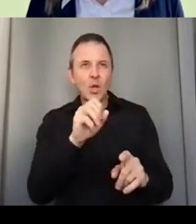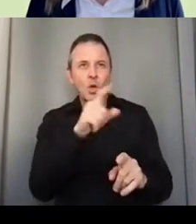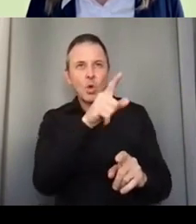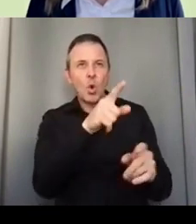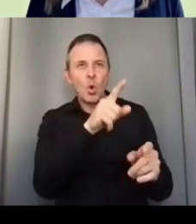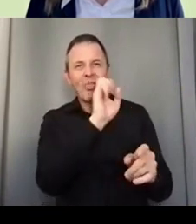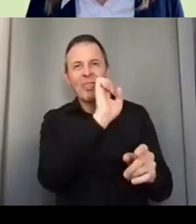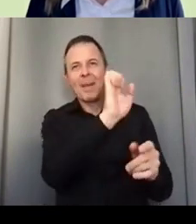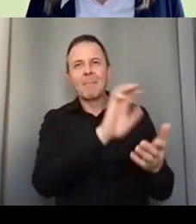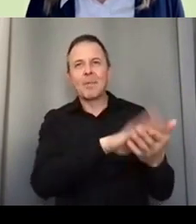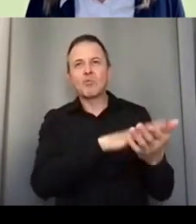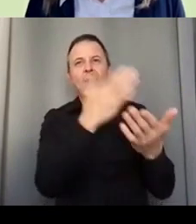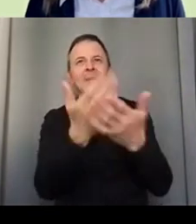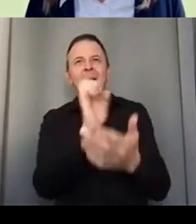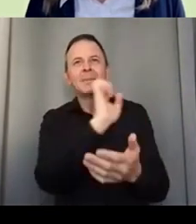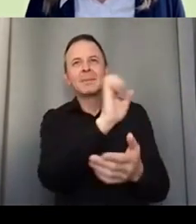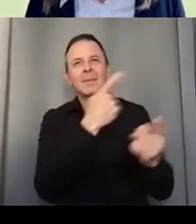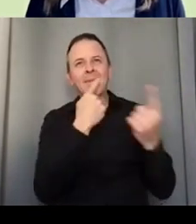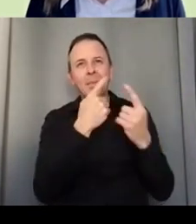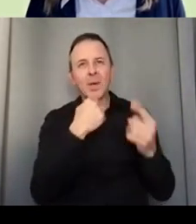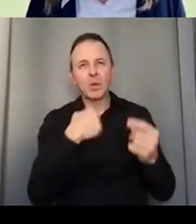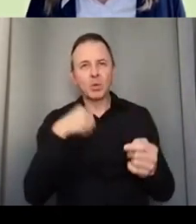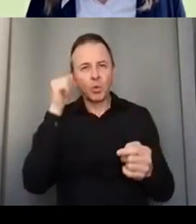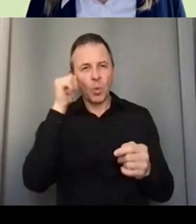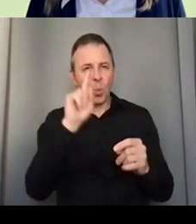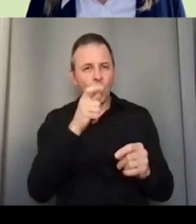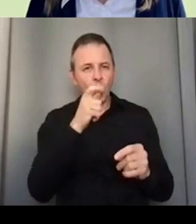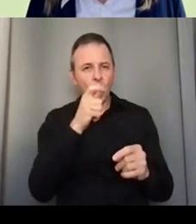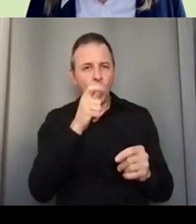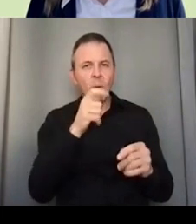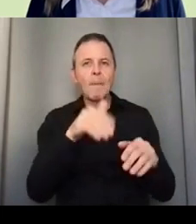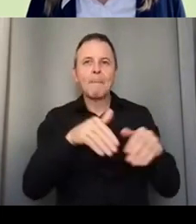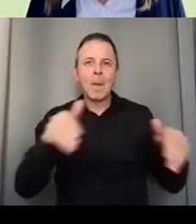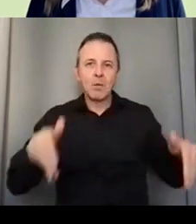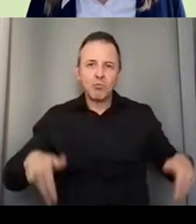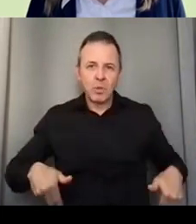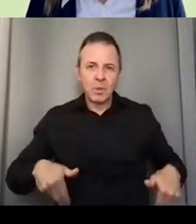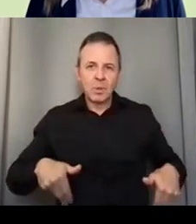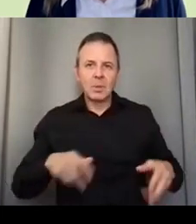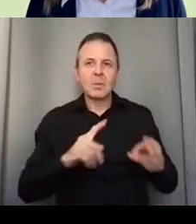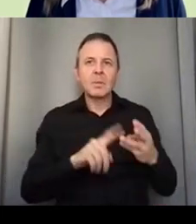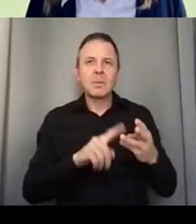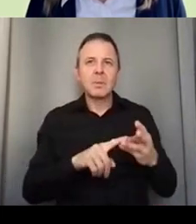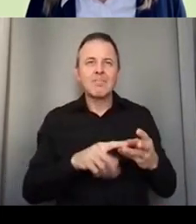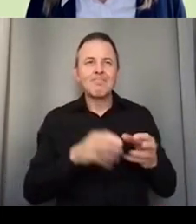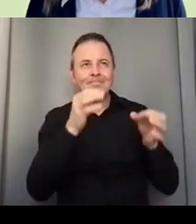terms establish healthy boundaries choose your battles venting keeps you